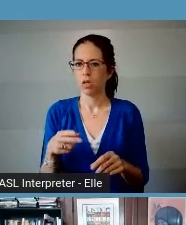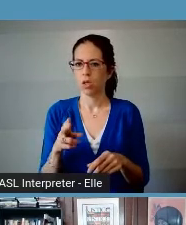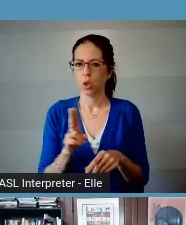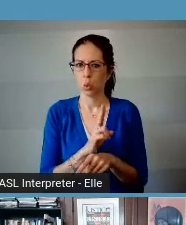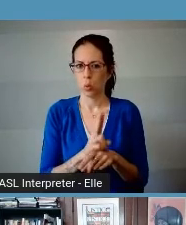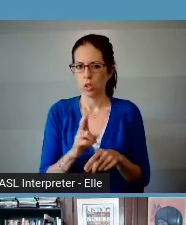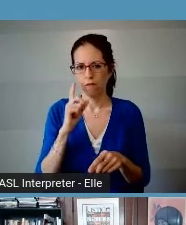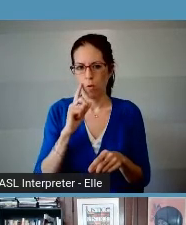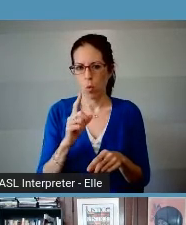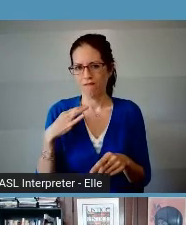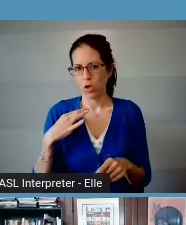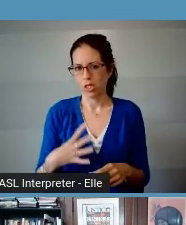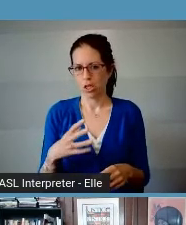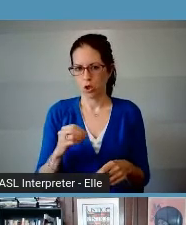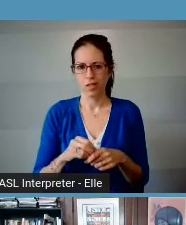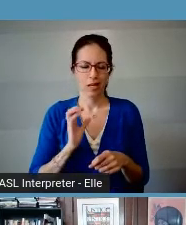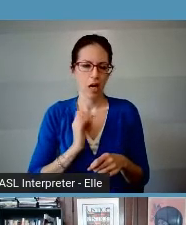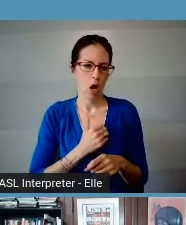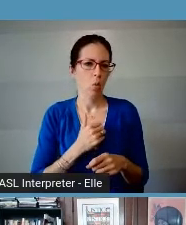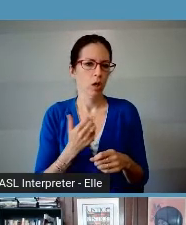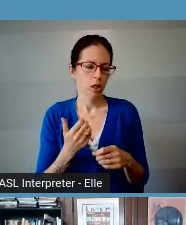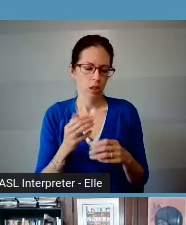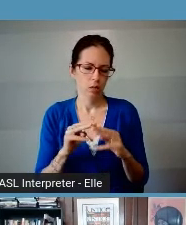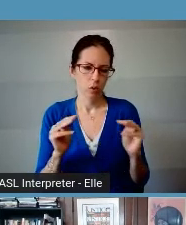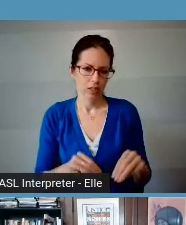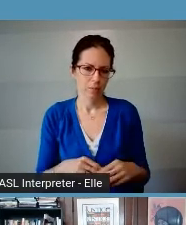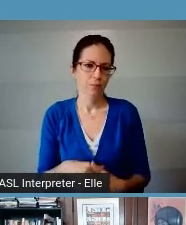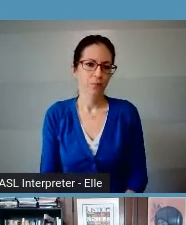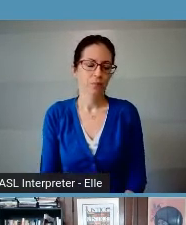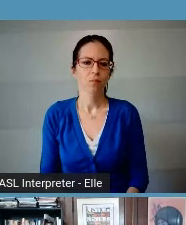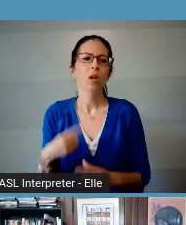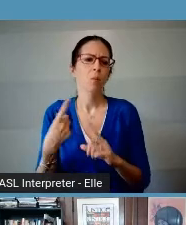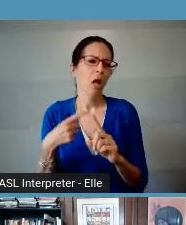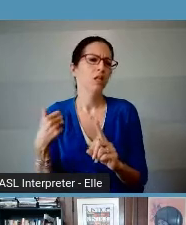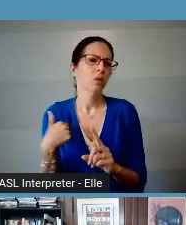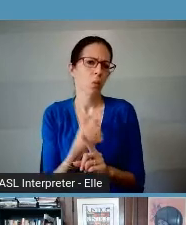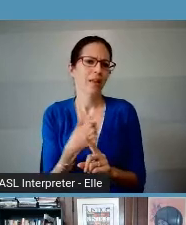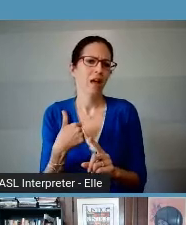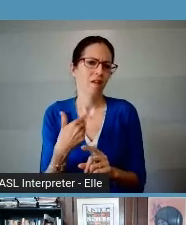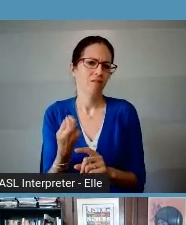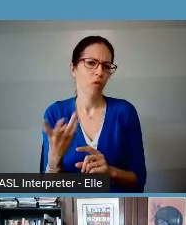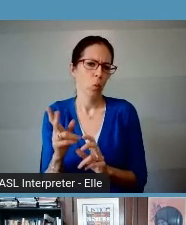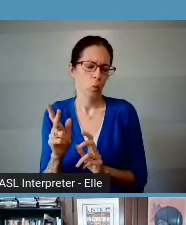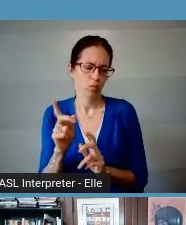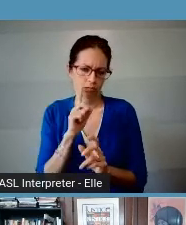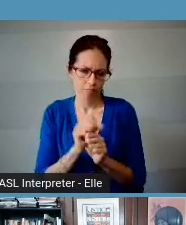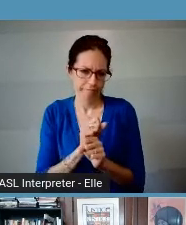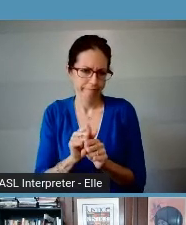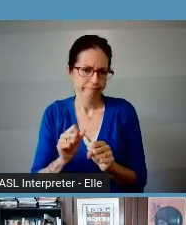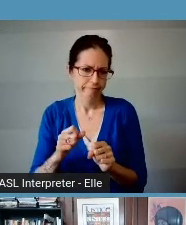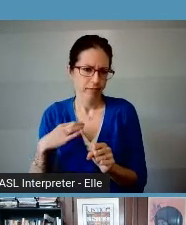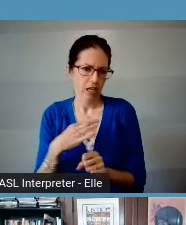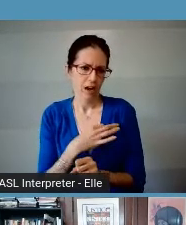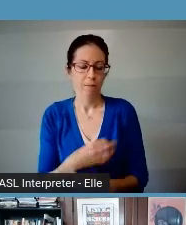If you have questions after this this is where you can find me. And I've given also I think